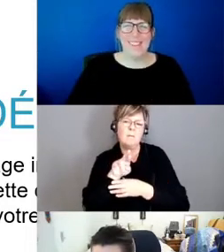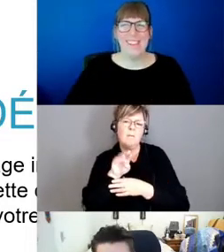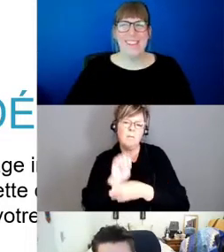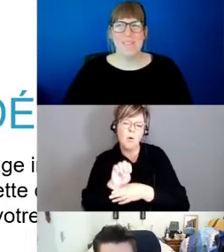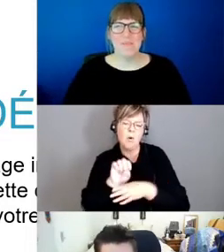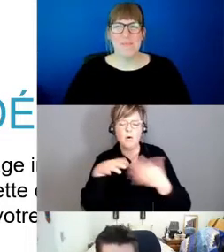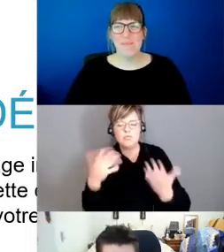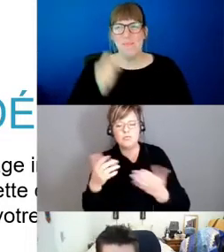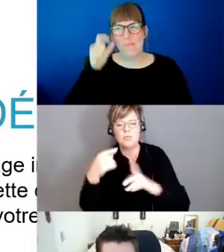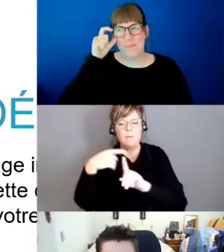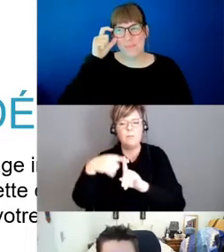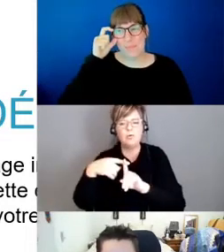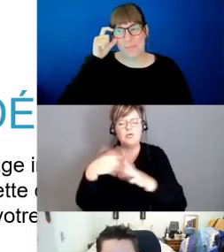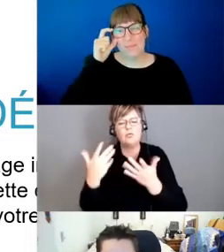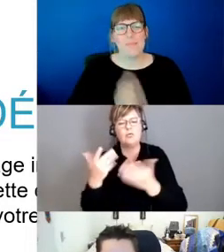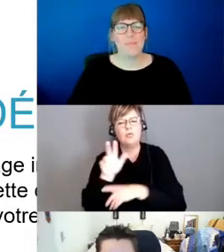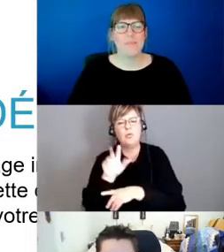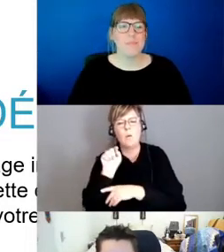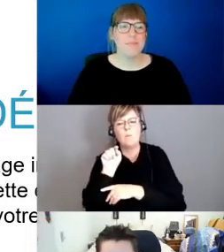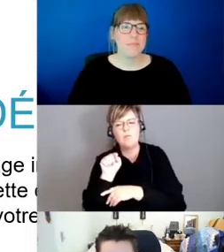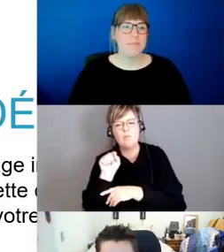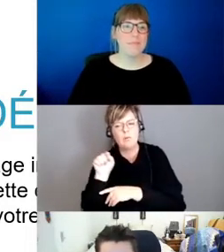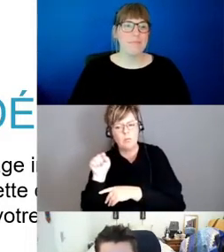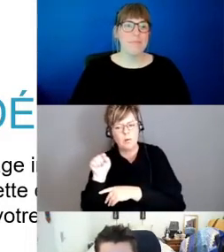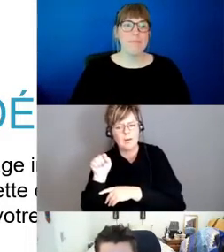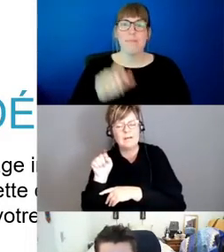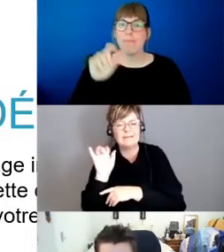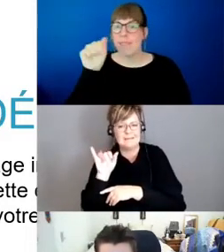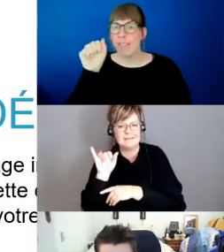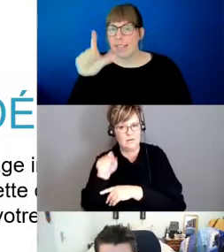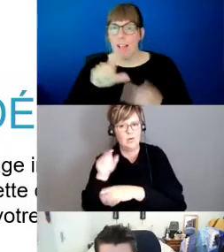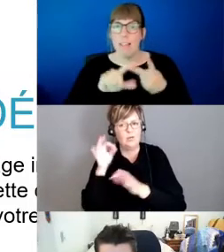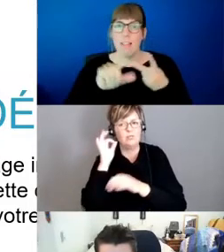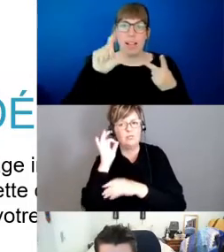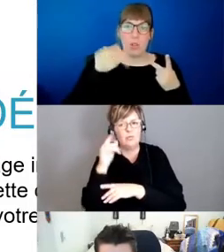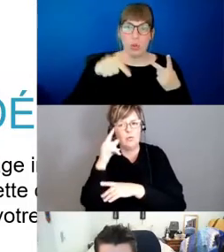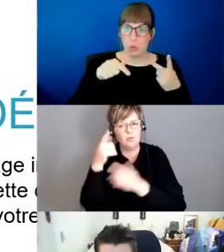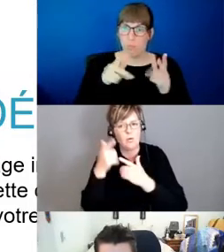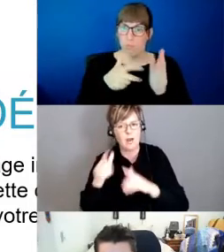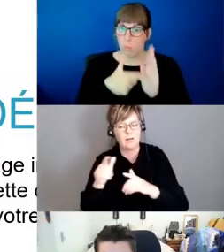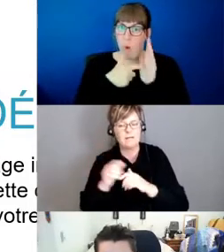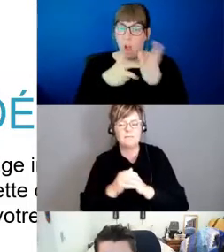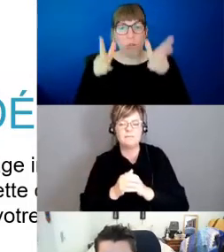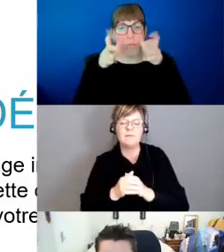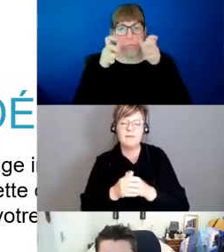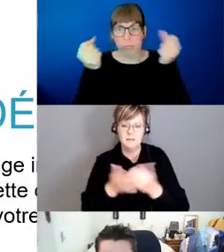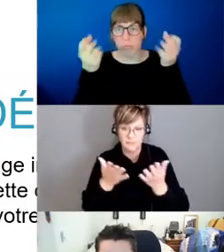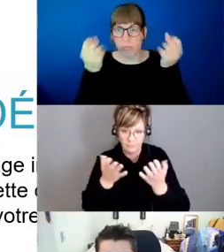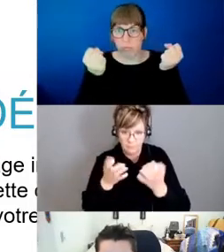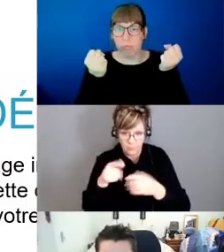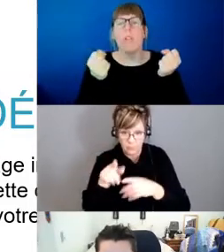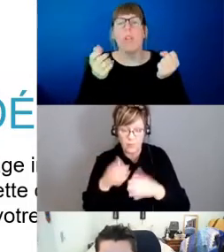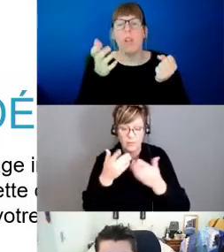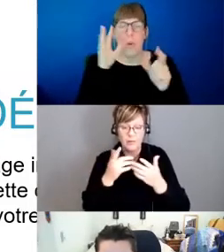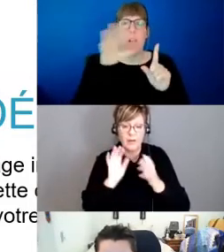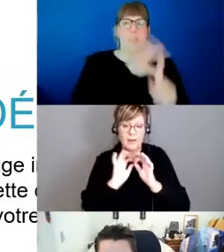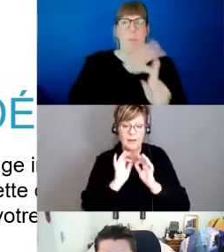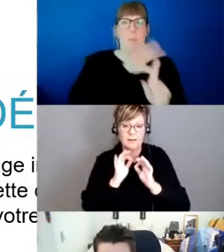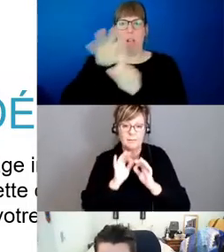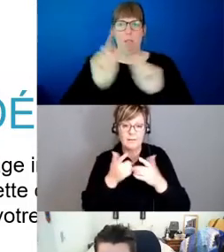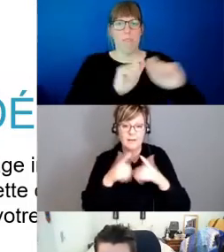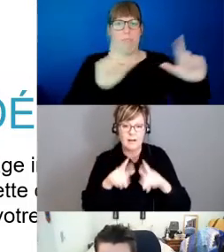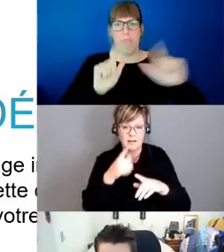FOR THOSE WHO REQUIRE ASL OR LSQ INTERPRETATION, WE WILL BE SPOTLIGHTING THOSE COMPONENTS THROUGHOUT